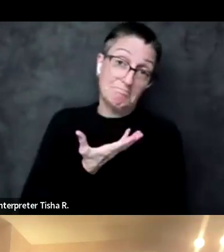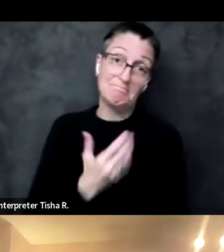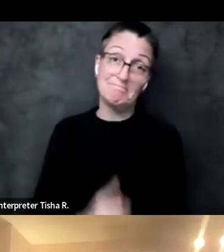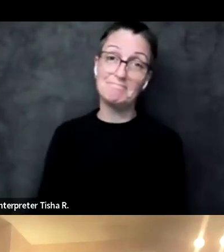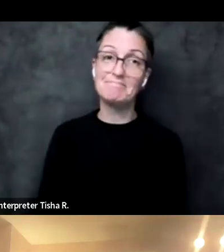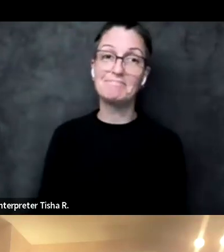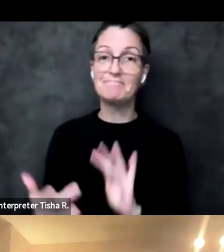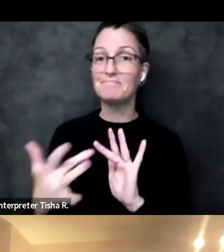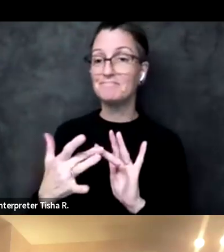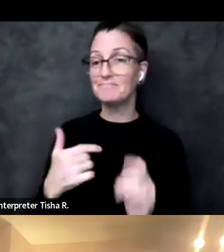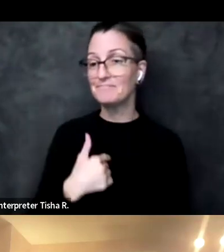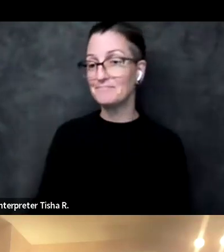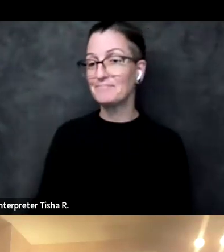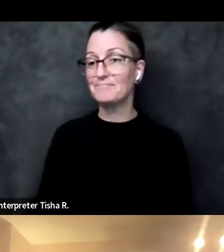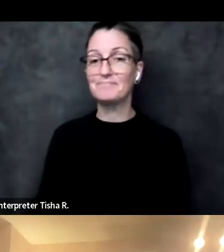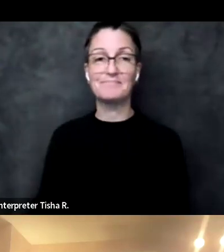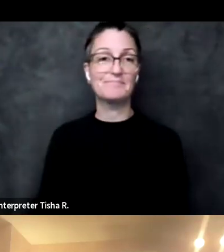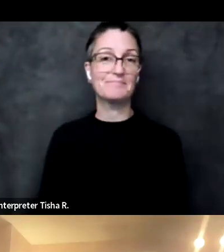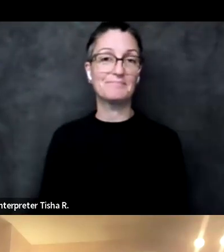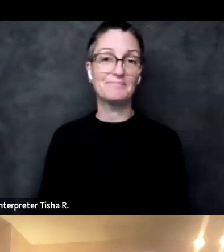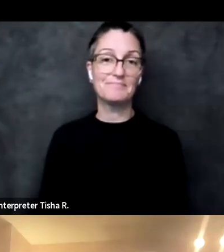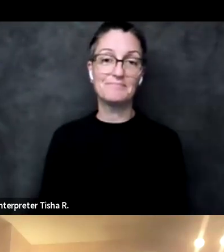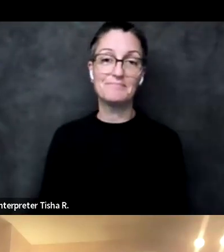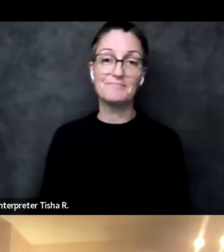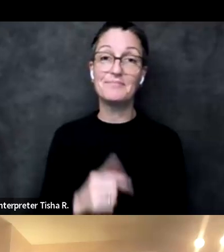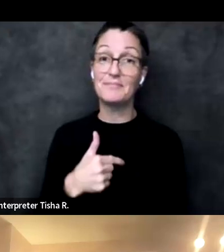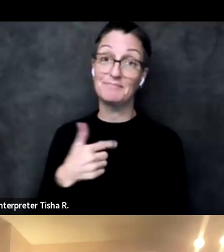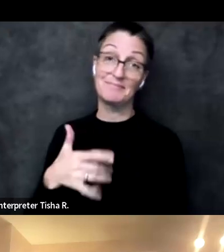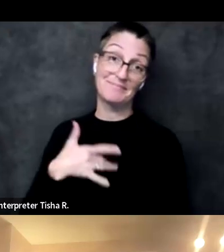And I'm excited to watch everyone's films.